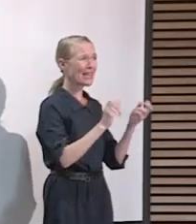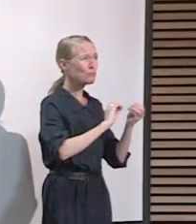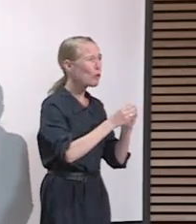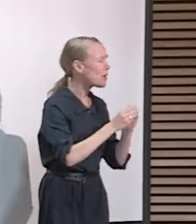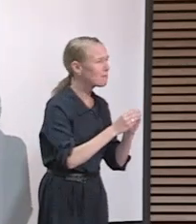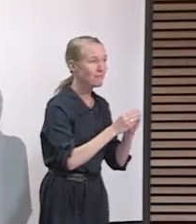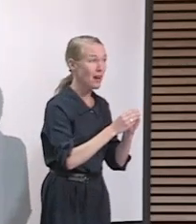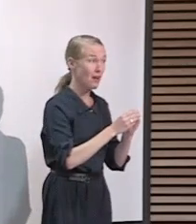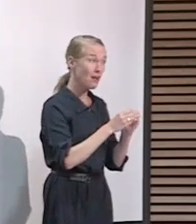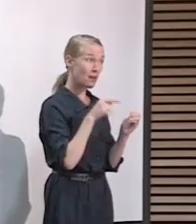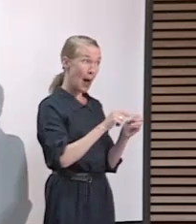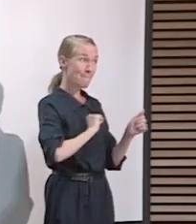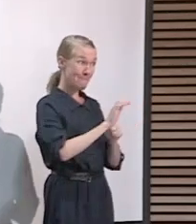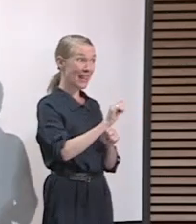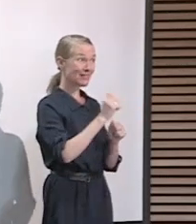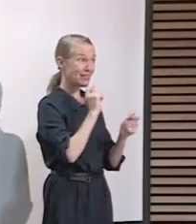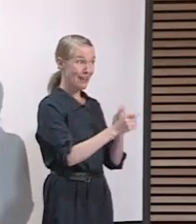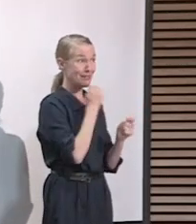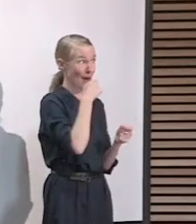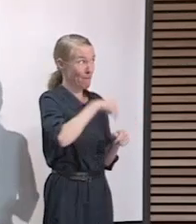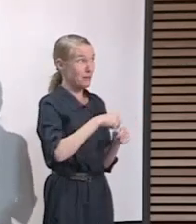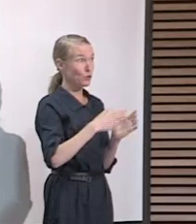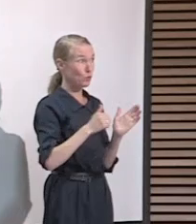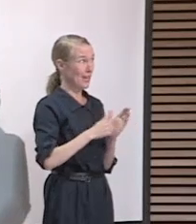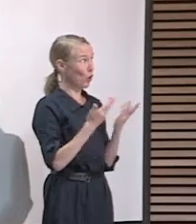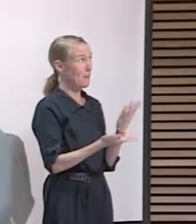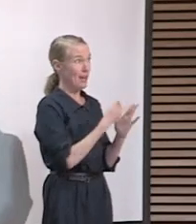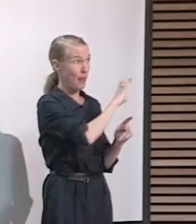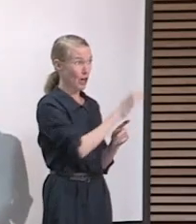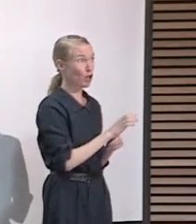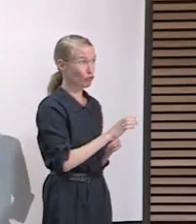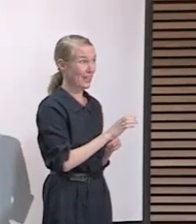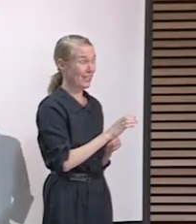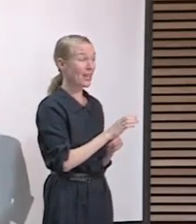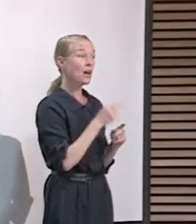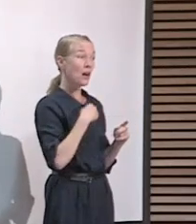testing in our country. This country has the highest rate